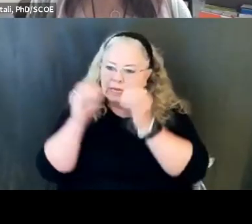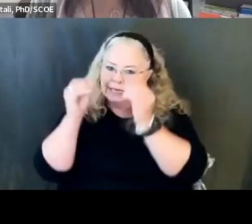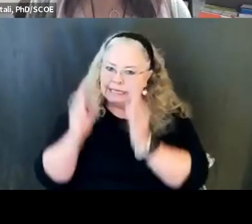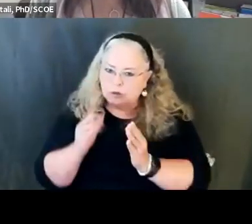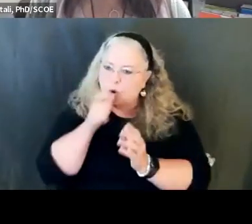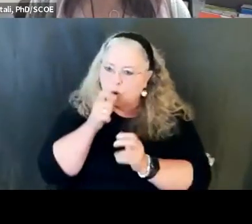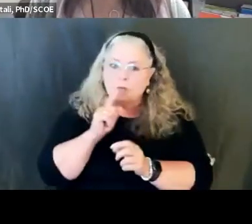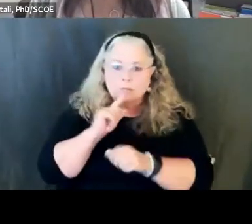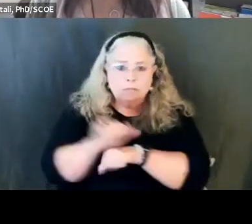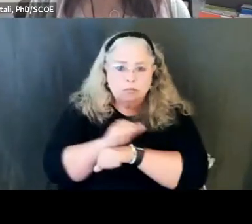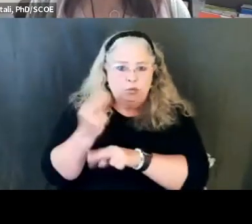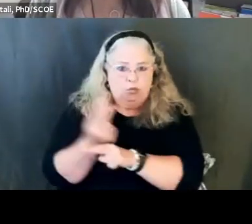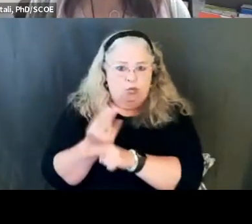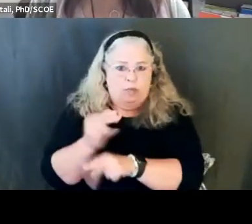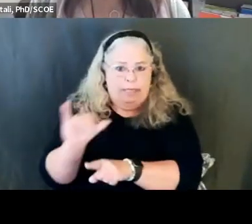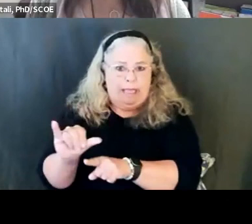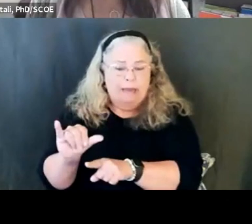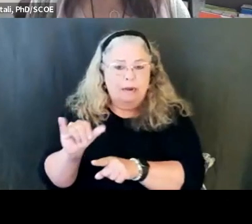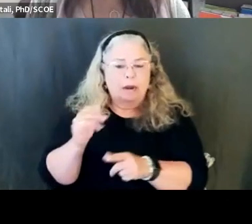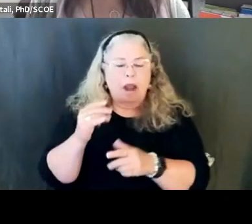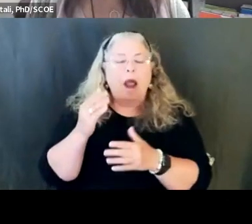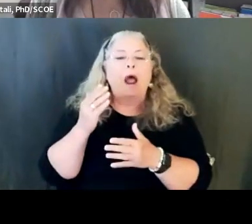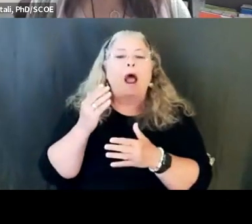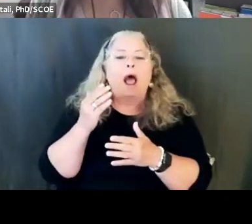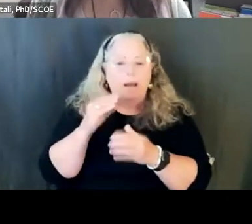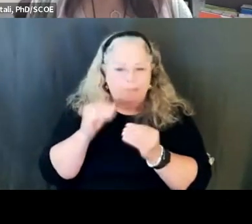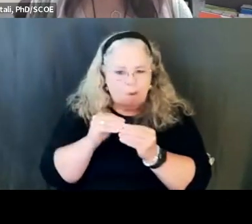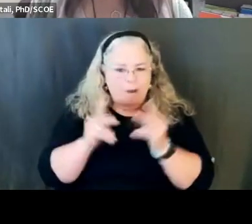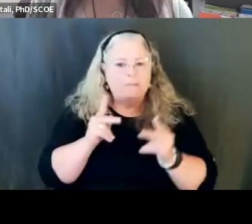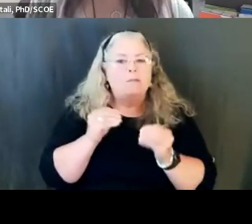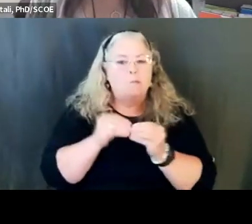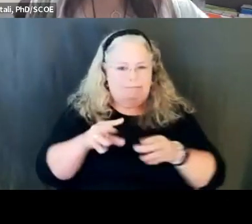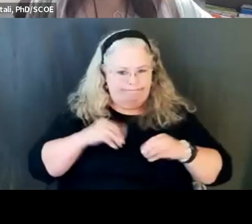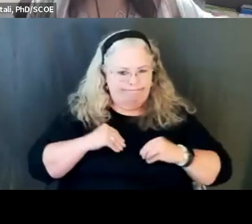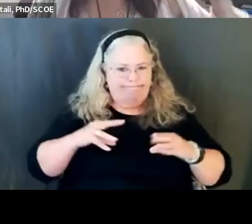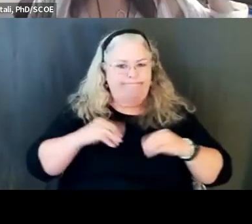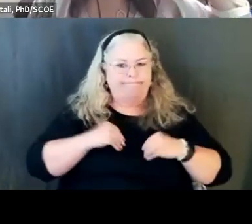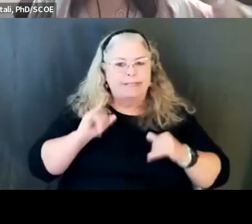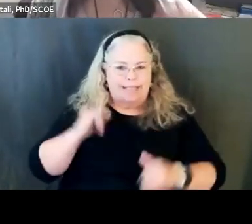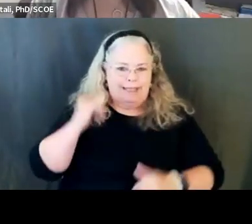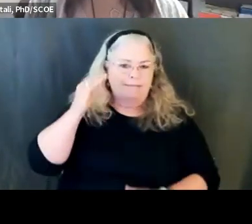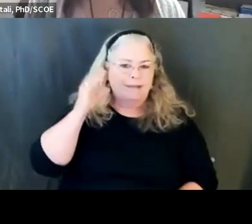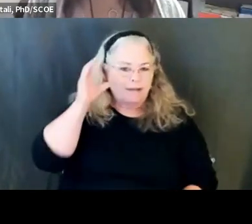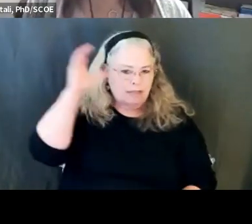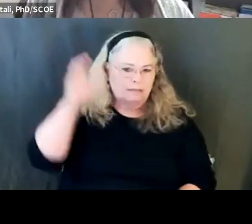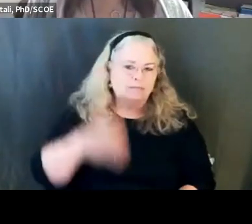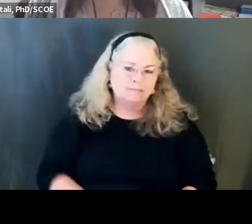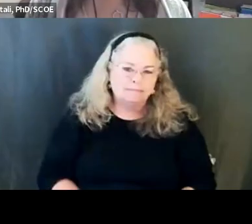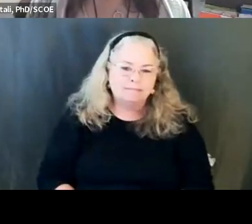this helps to bring more folks on board. Lillie Moffett: Awesome. Thank you. All right.